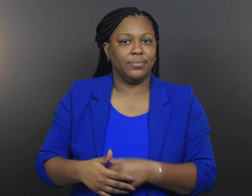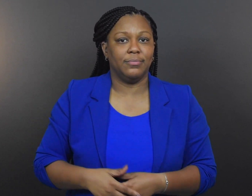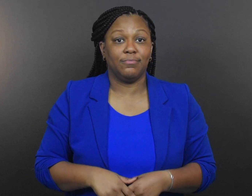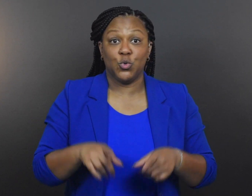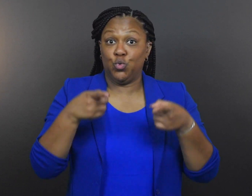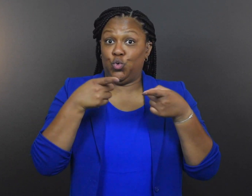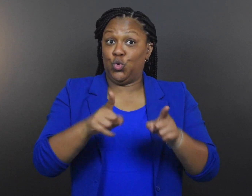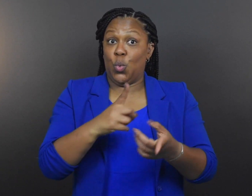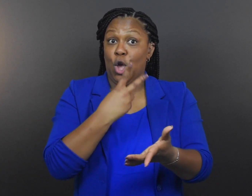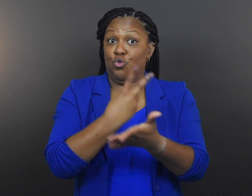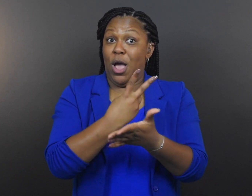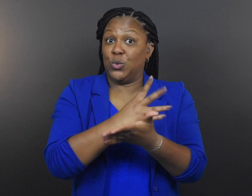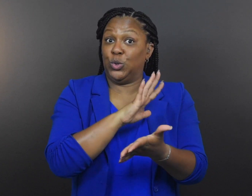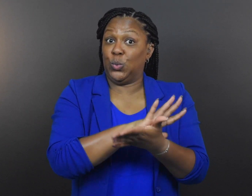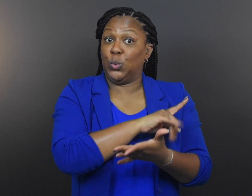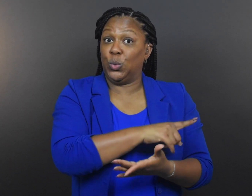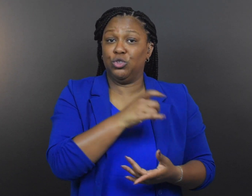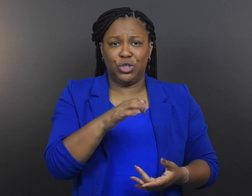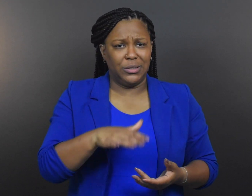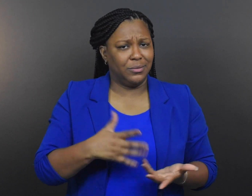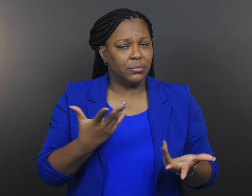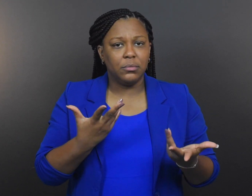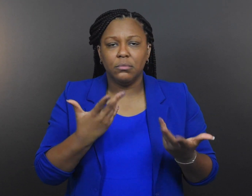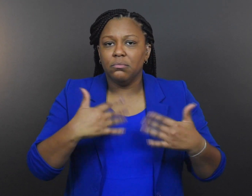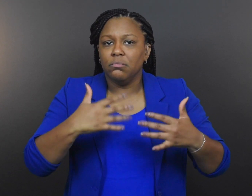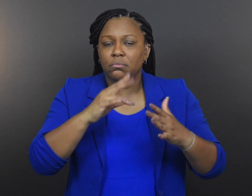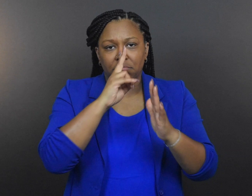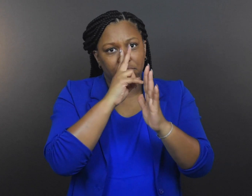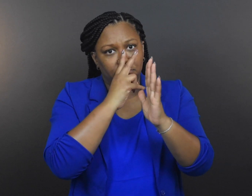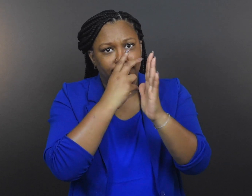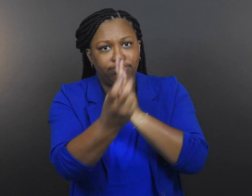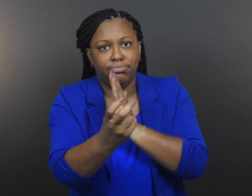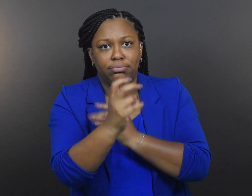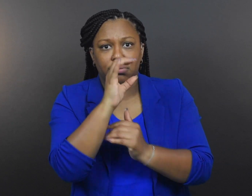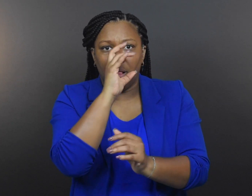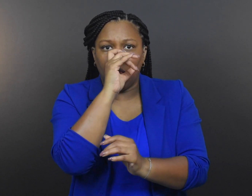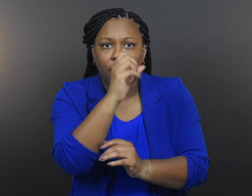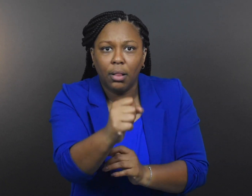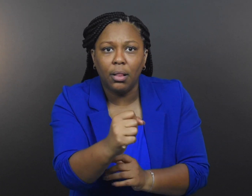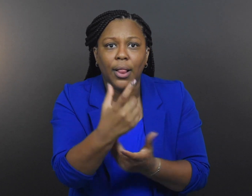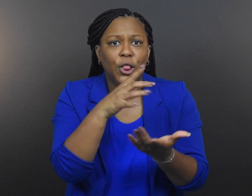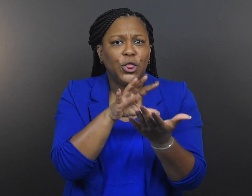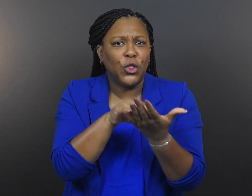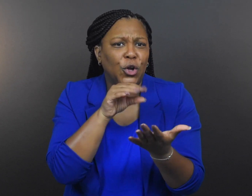During grad school, she grew more interested in environmental microbiology and disease.